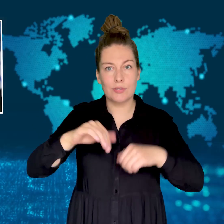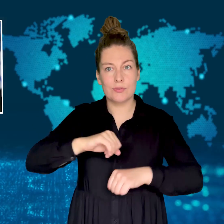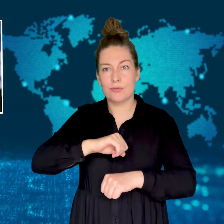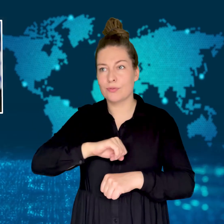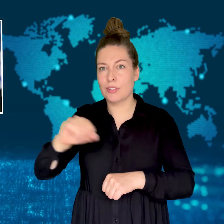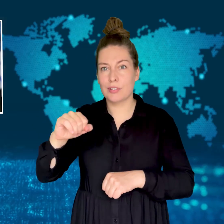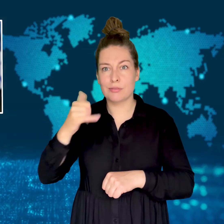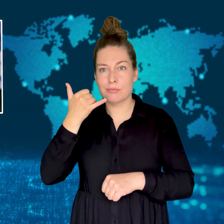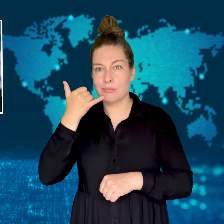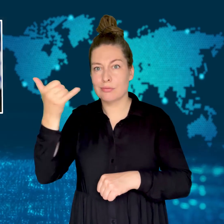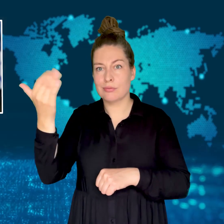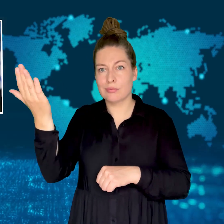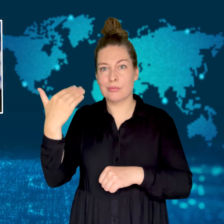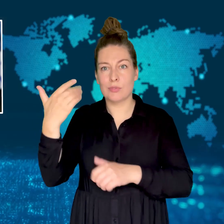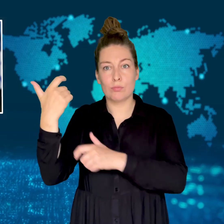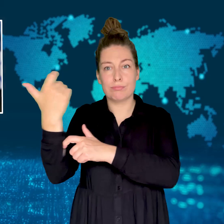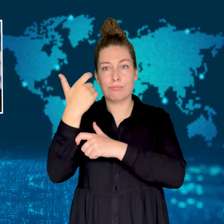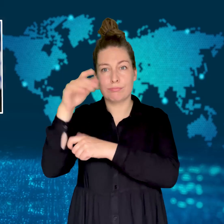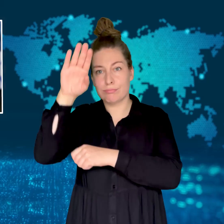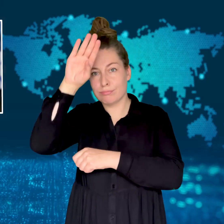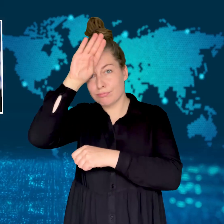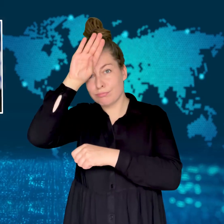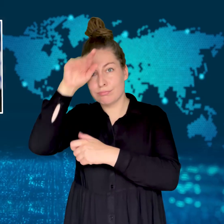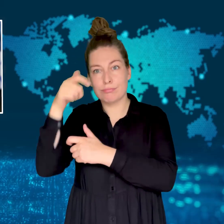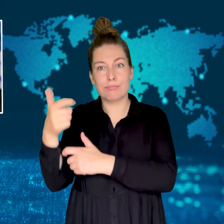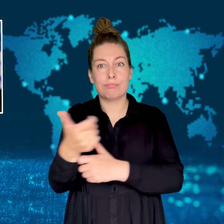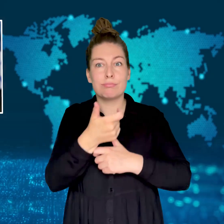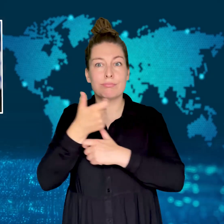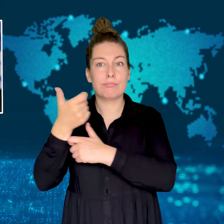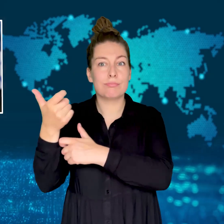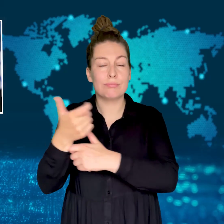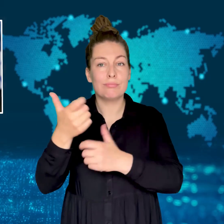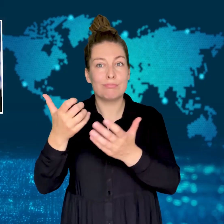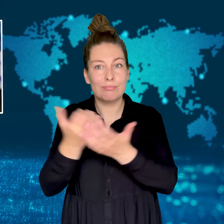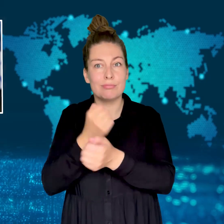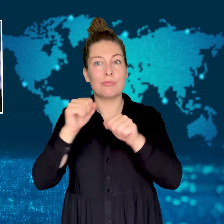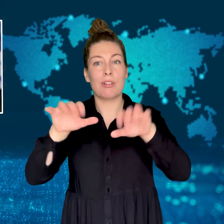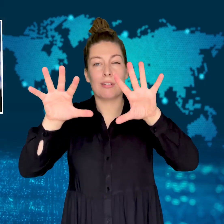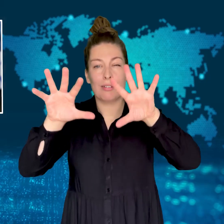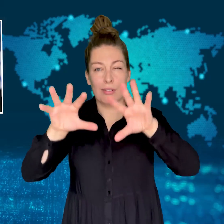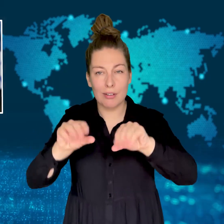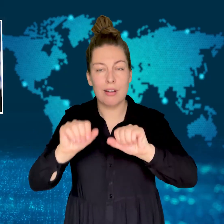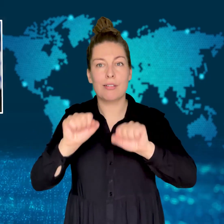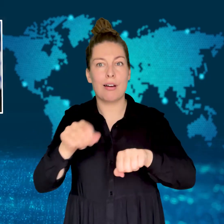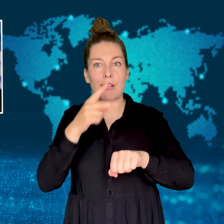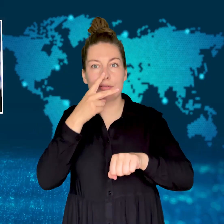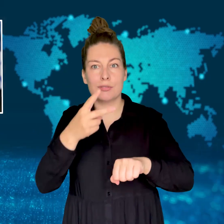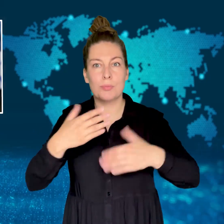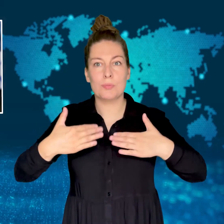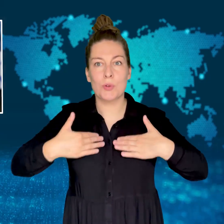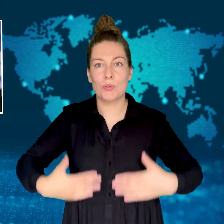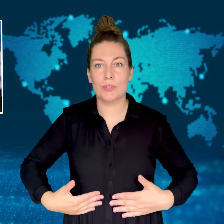The other car was found earlier, almost 50 kilometers away